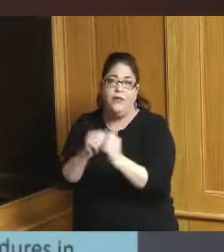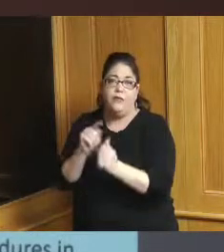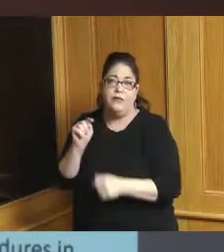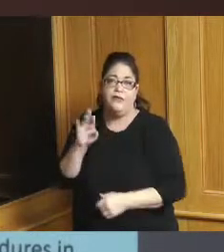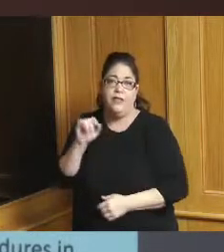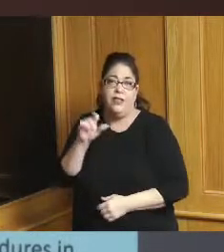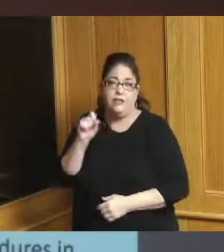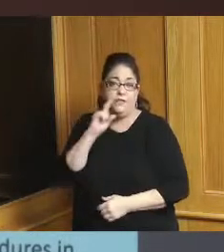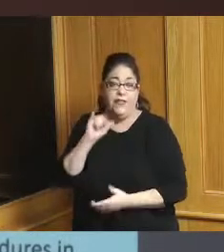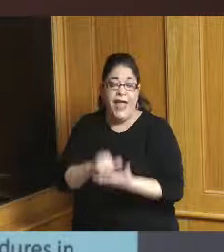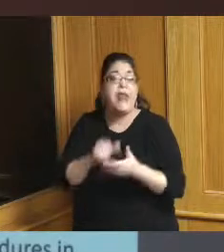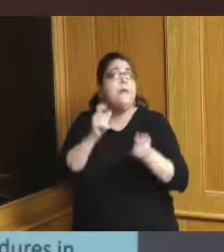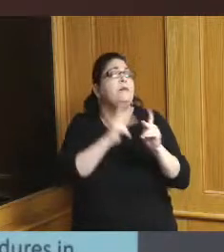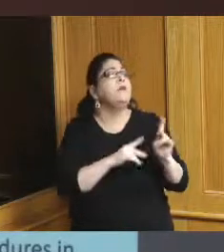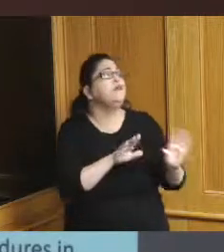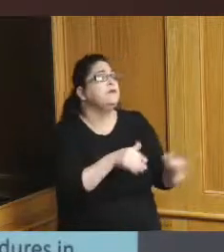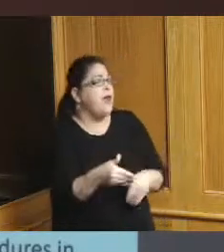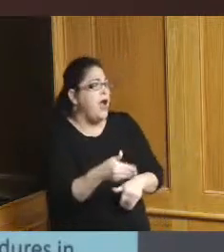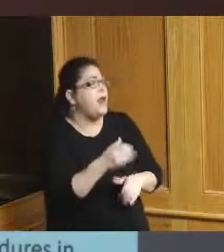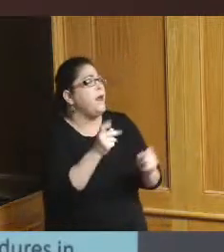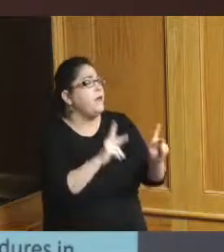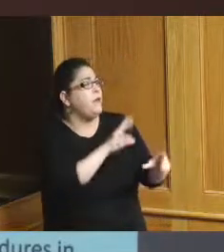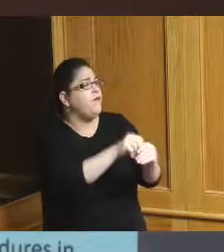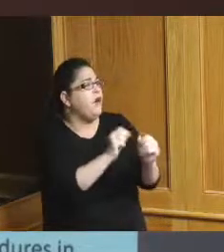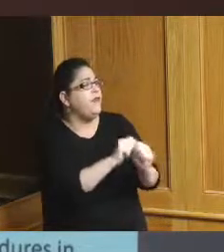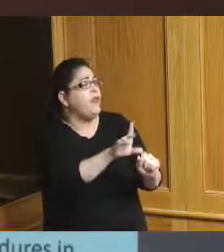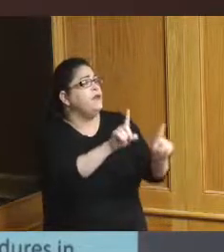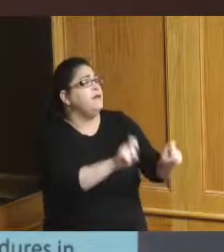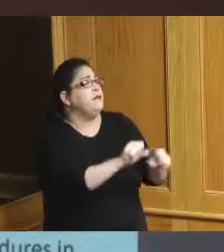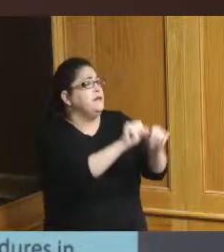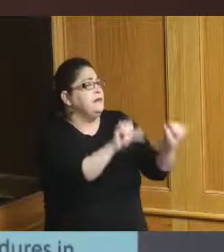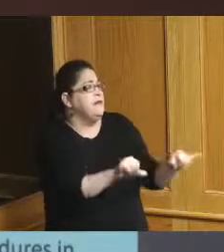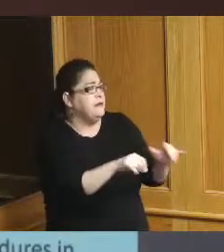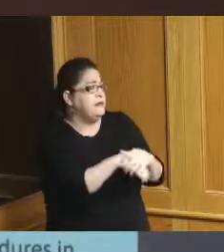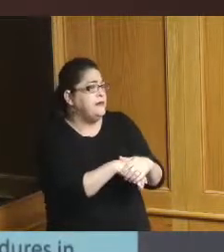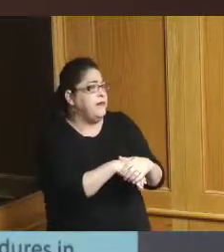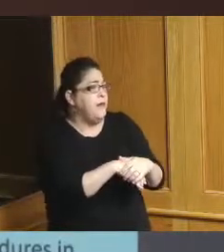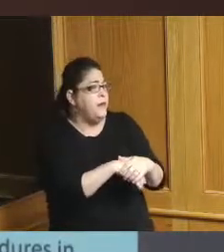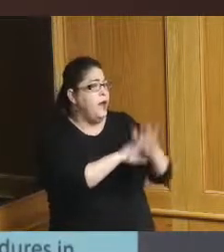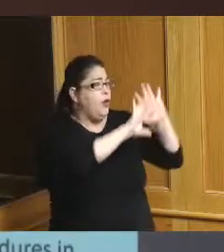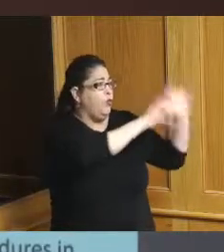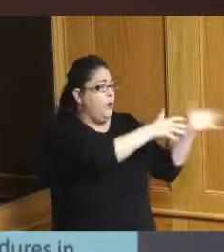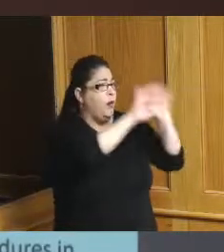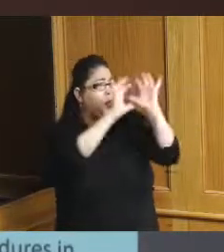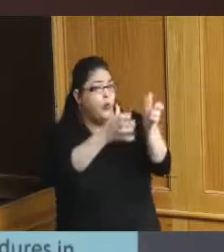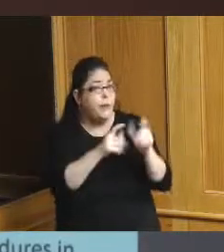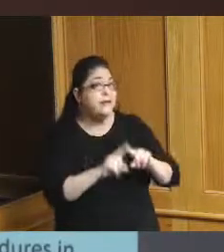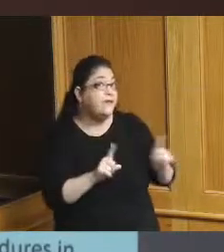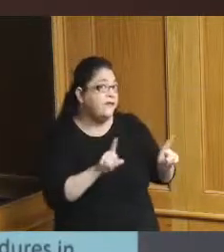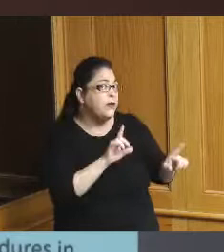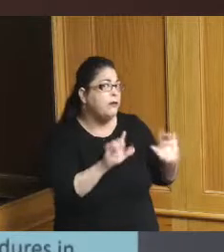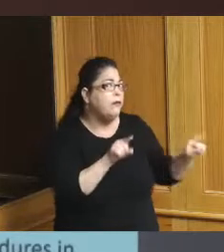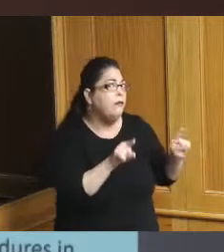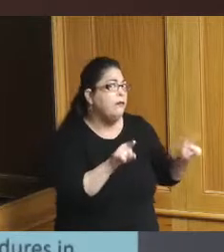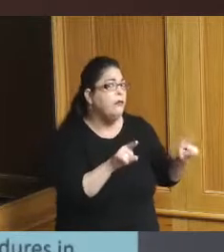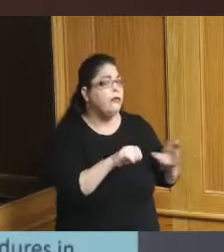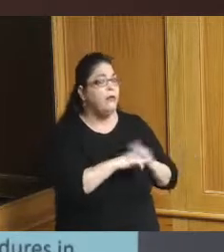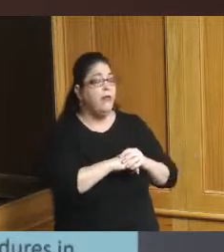how many died was the the the differences between the groups of people any different you know just a